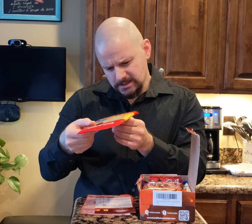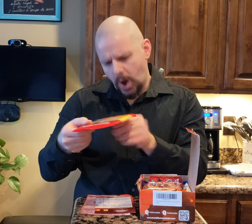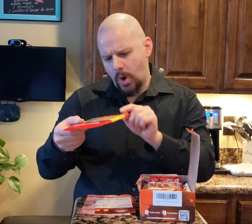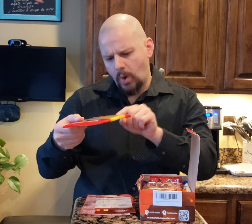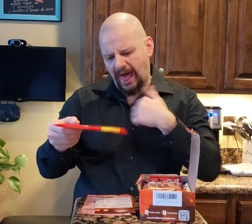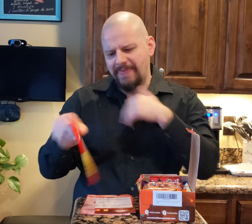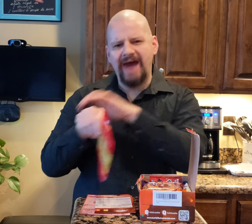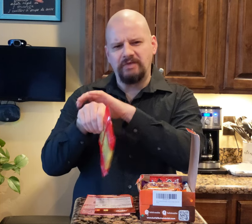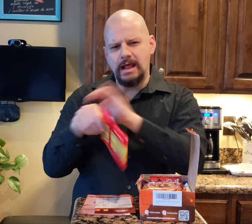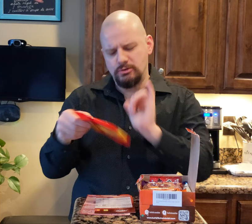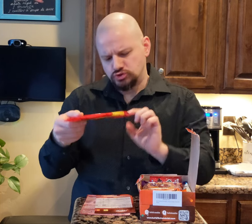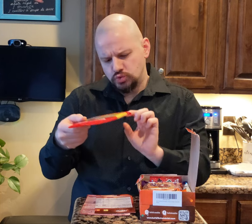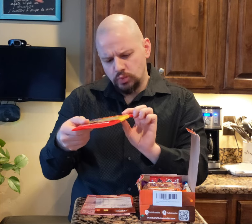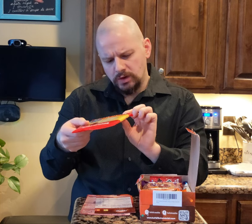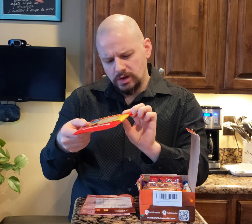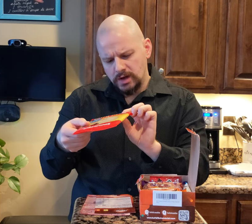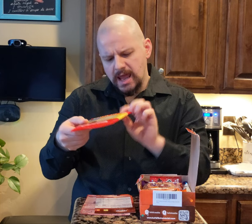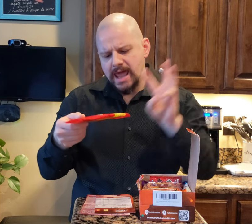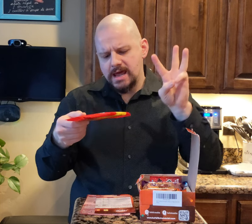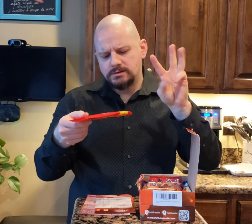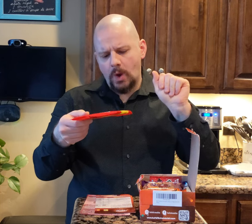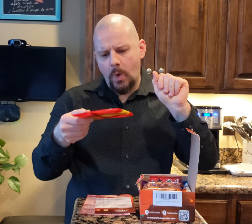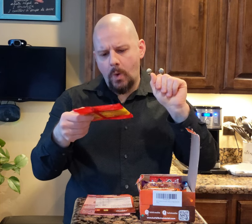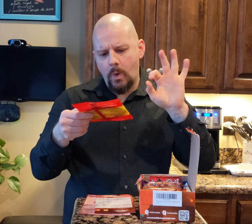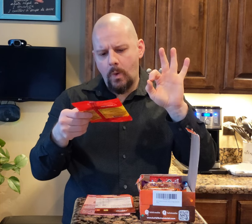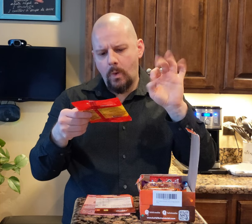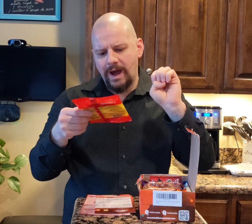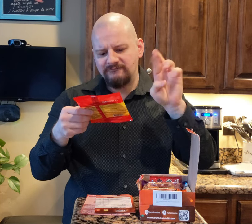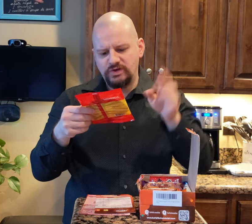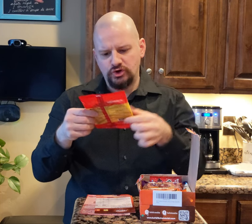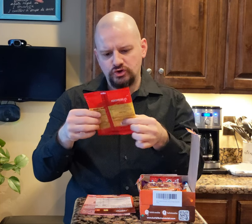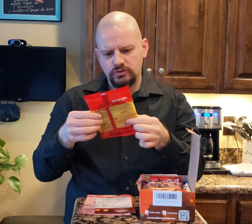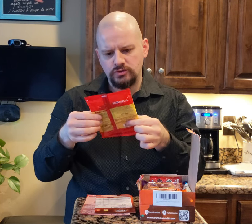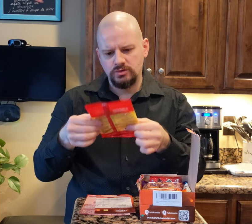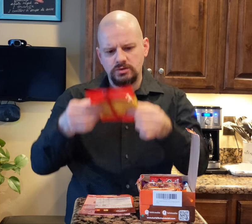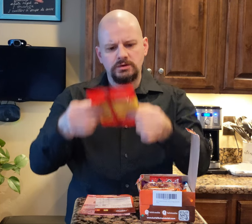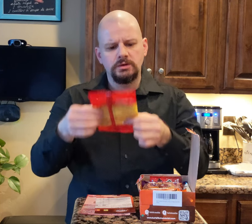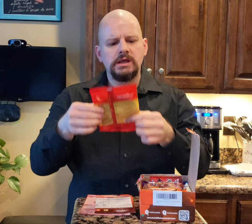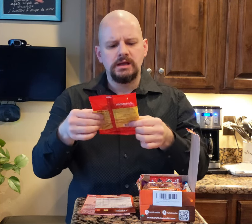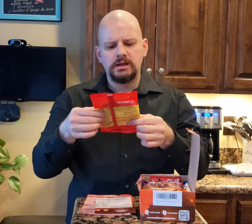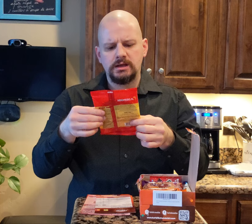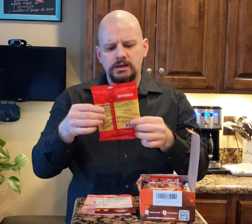Oh they have it in English too. It's a wafer.